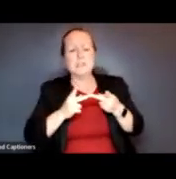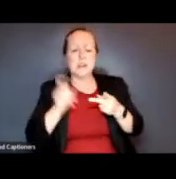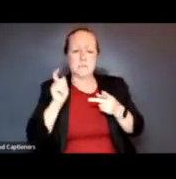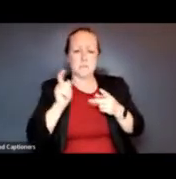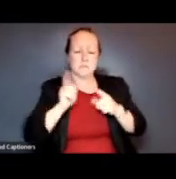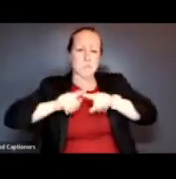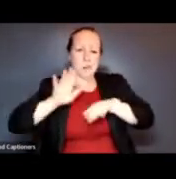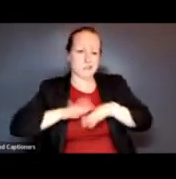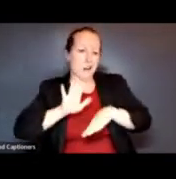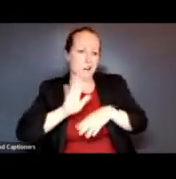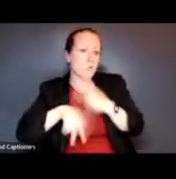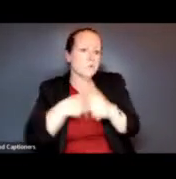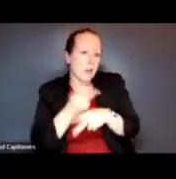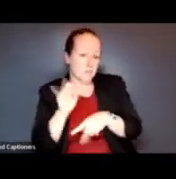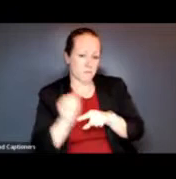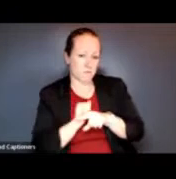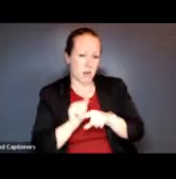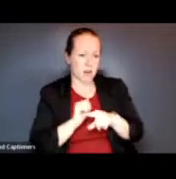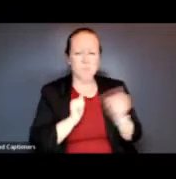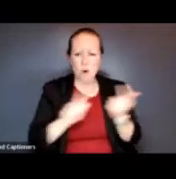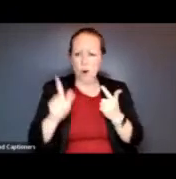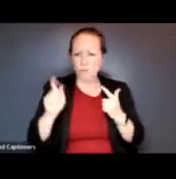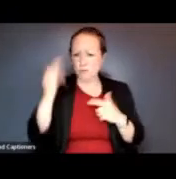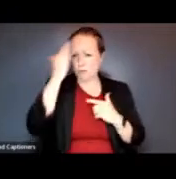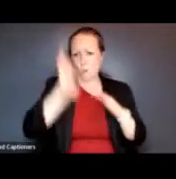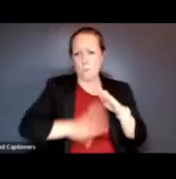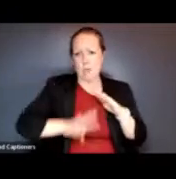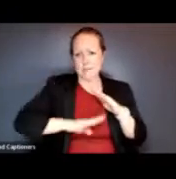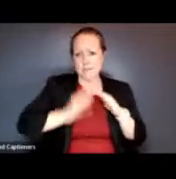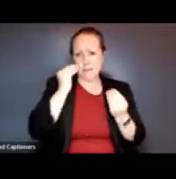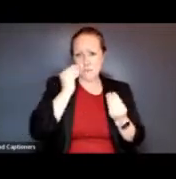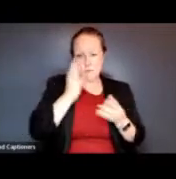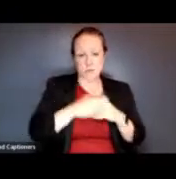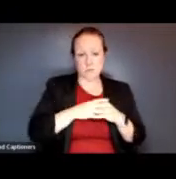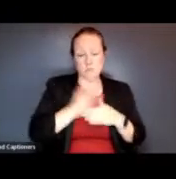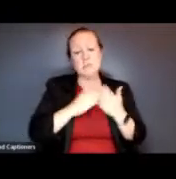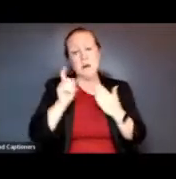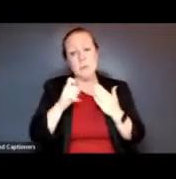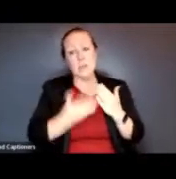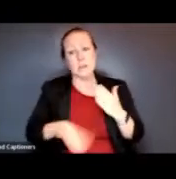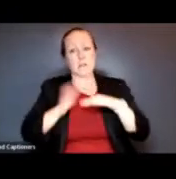needs to know the basics. And then some need to know beyond that, and why is that so important because again, it